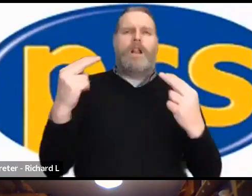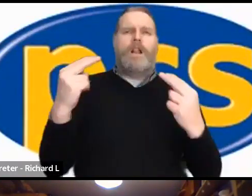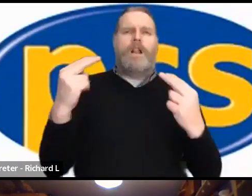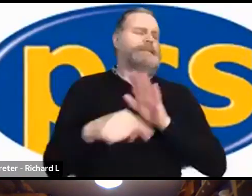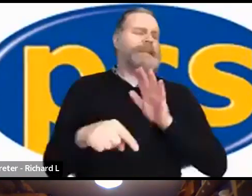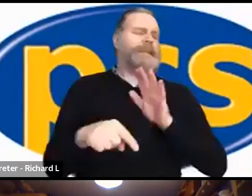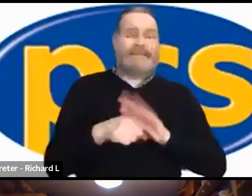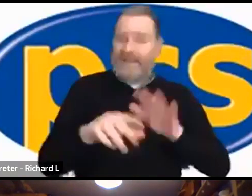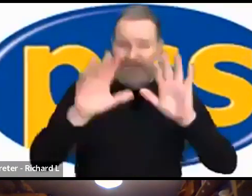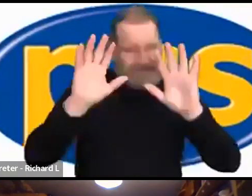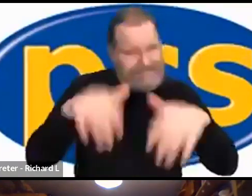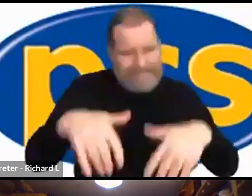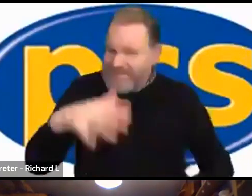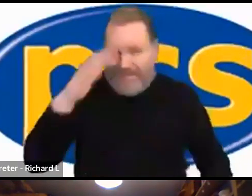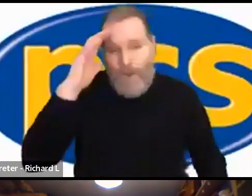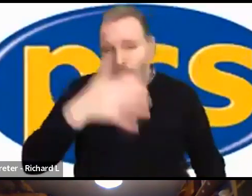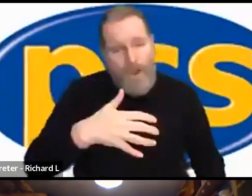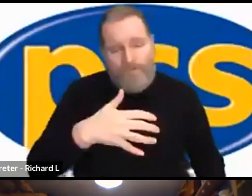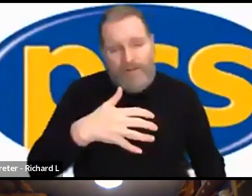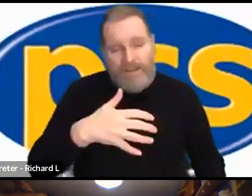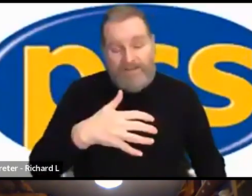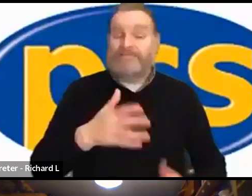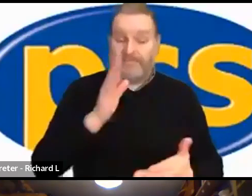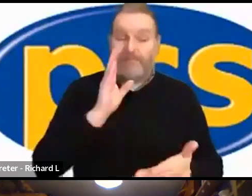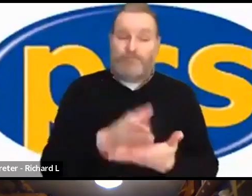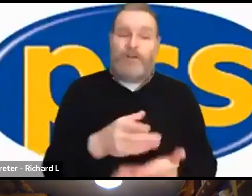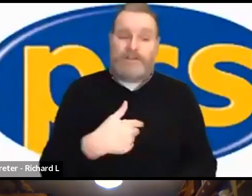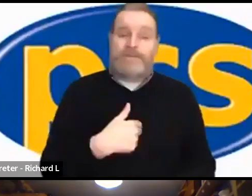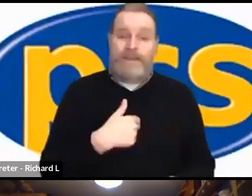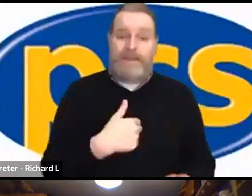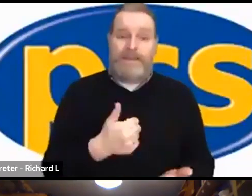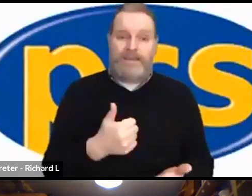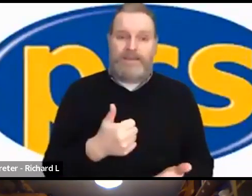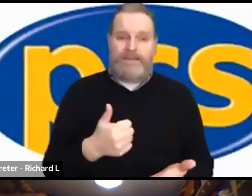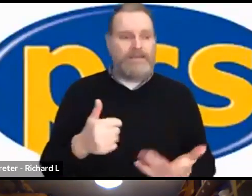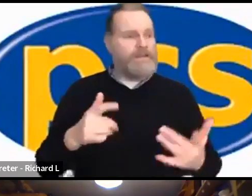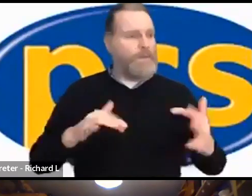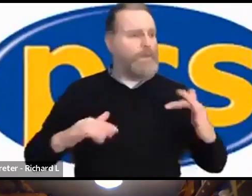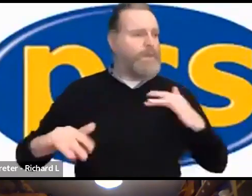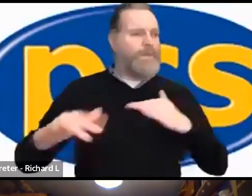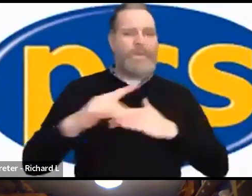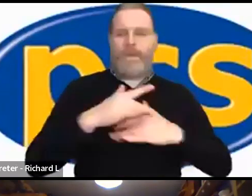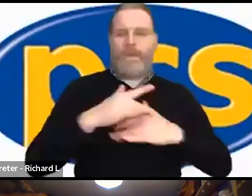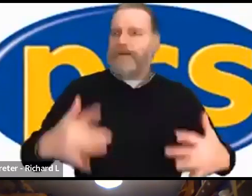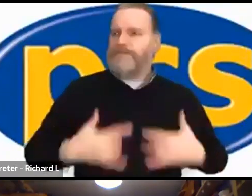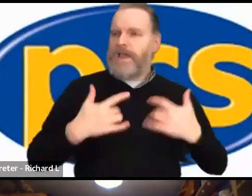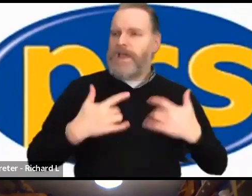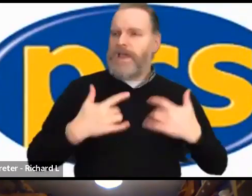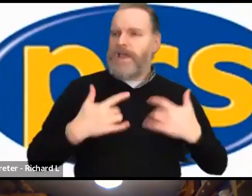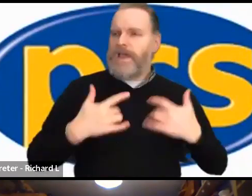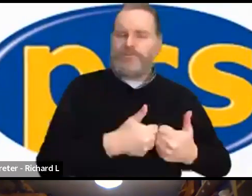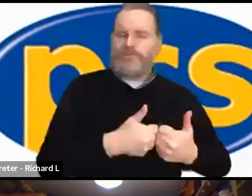the public, if you the public, if you do start a picket start pick it, or you go on a rally pick it, or you go on a rally. Trust me, the ust me, the passion and support